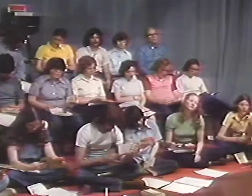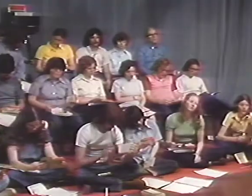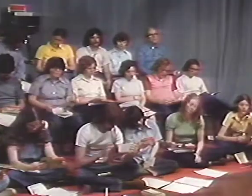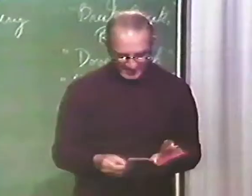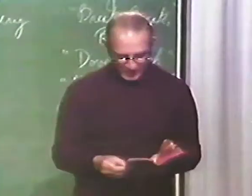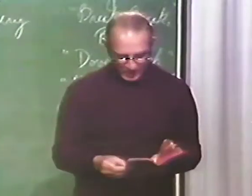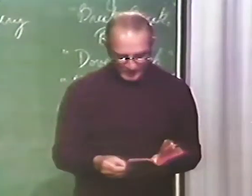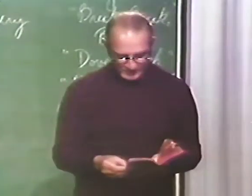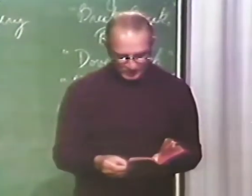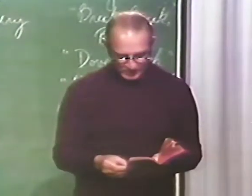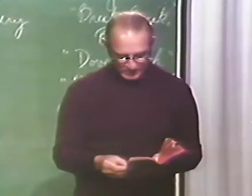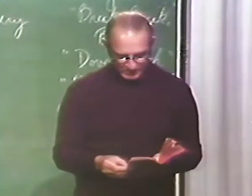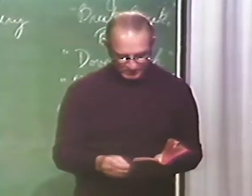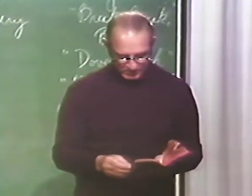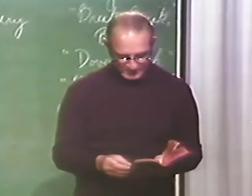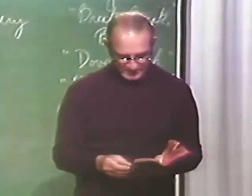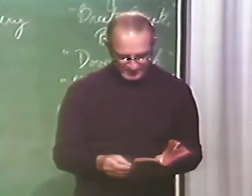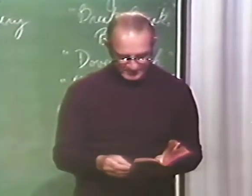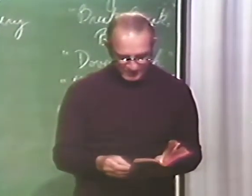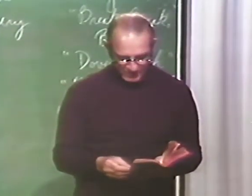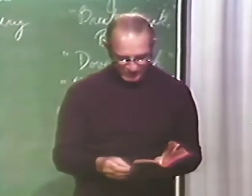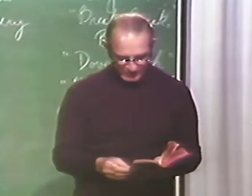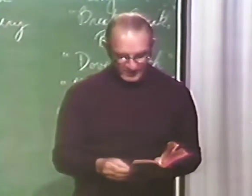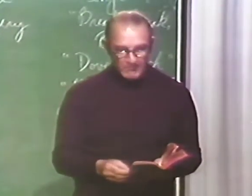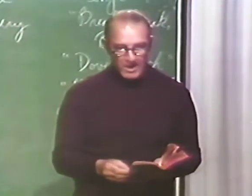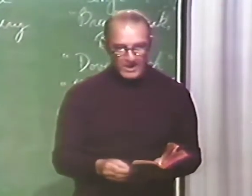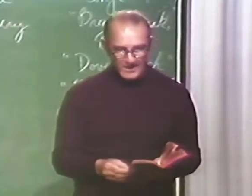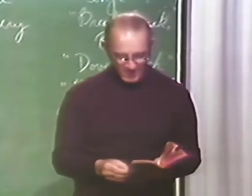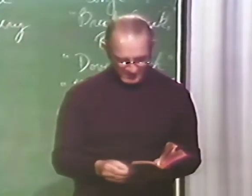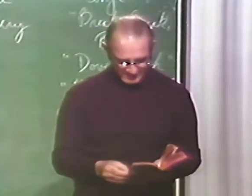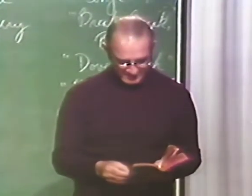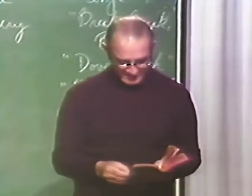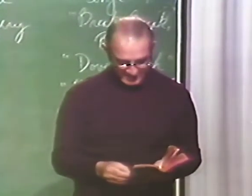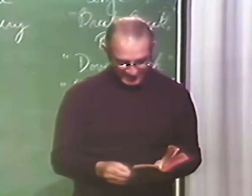"I NEVER HEAR THE WEST WIND BUT TEARS ARE IN MY EYES.